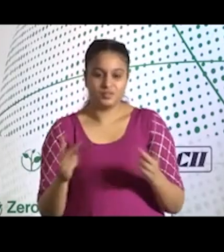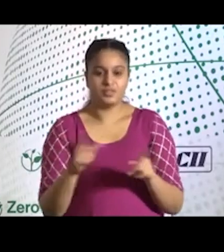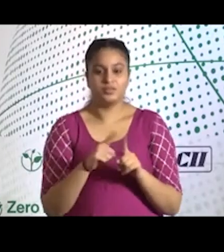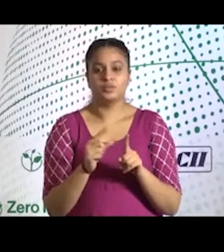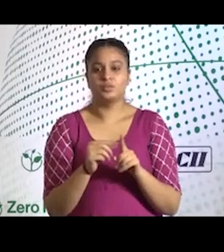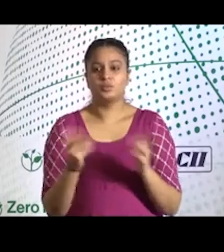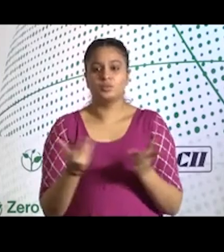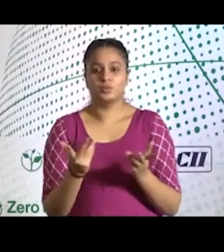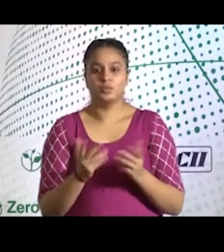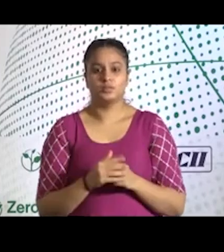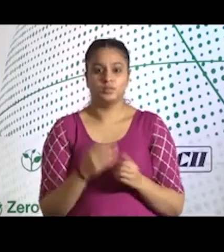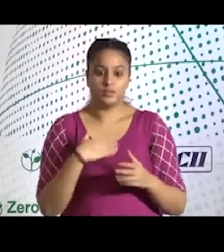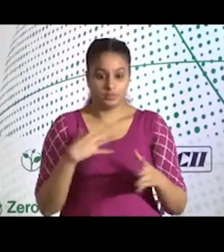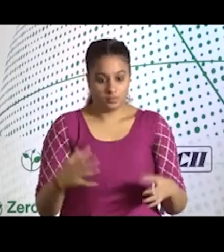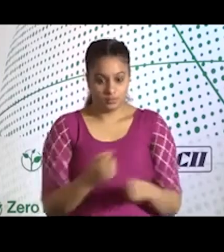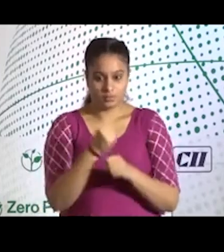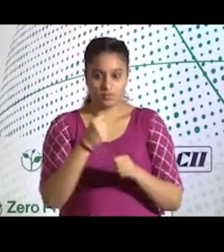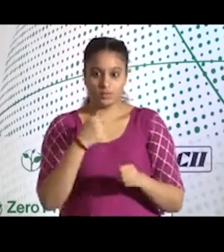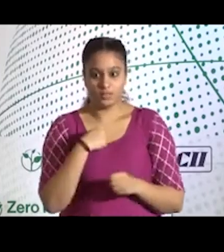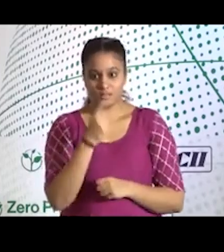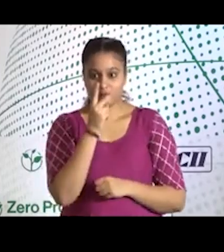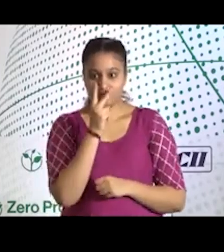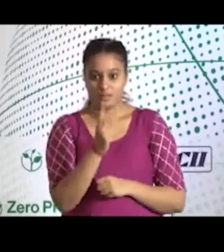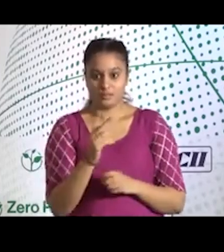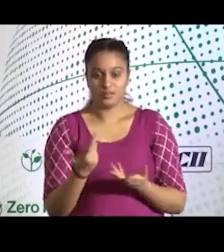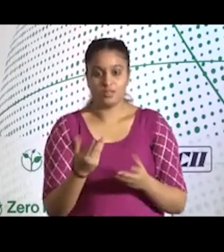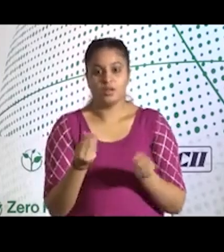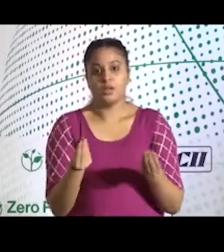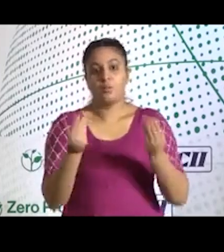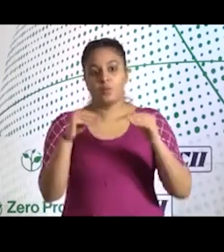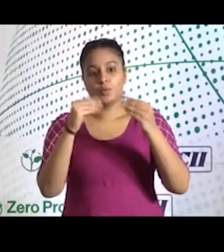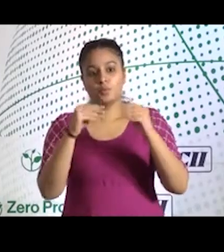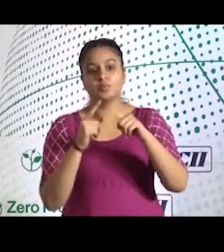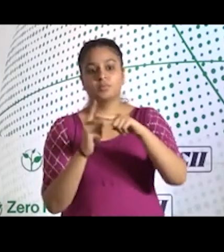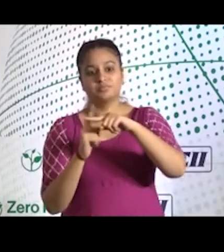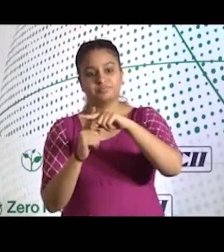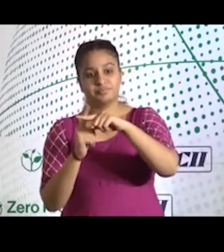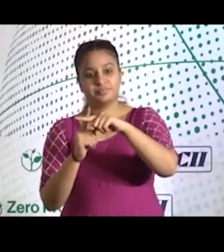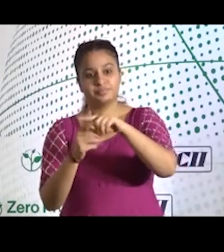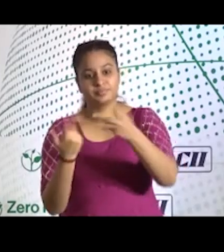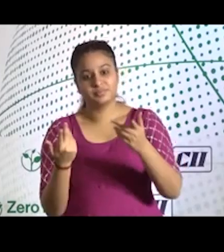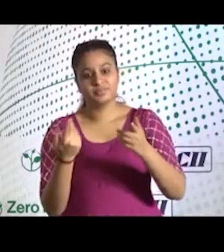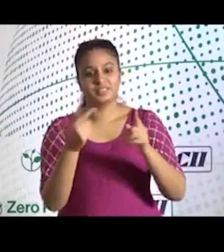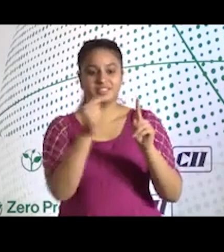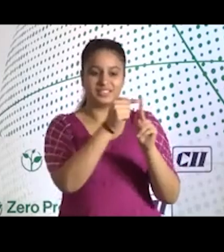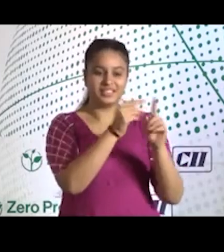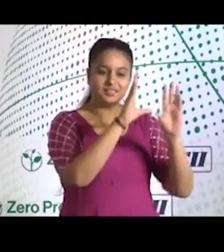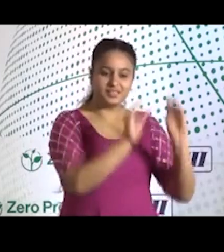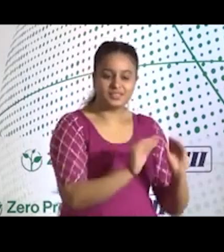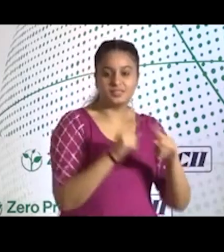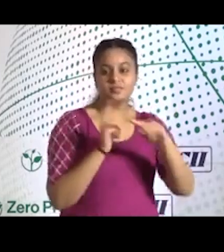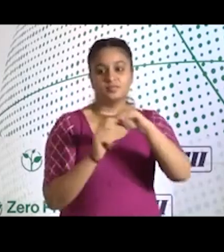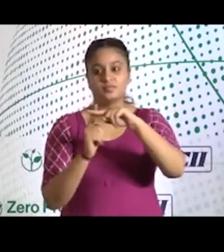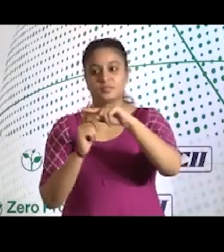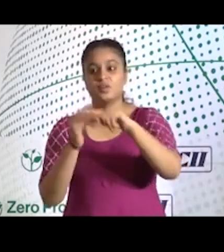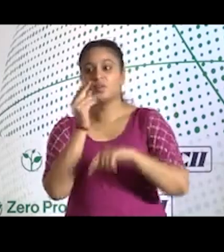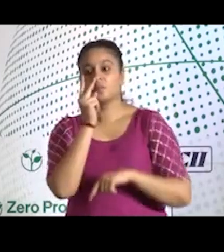But on the whole, I'm really bullish that this is going to be more of a positive than negative for people with disabilities. And I'm excited about the future.